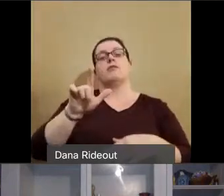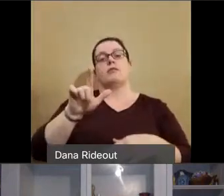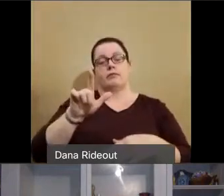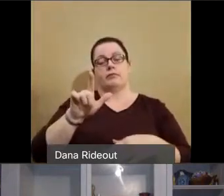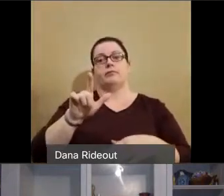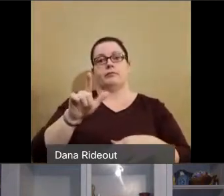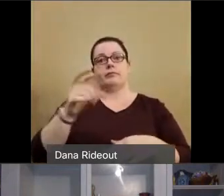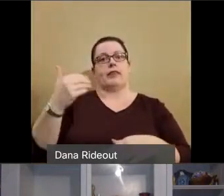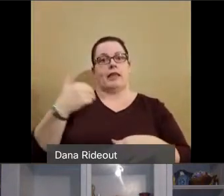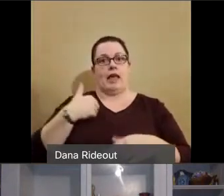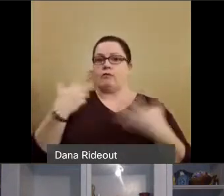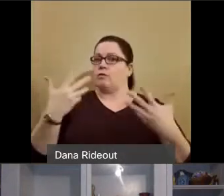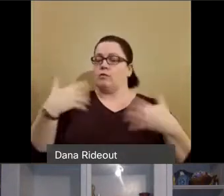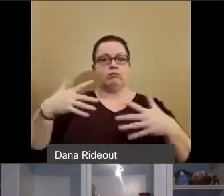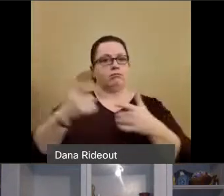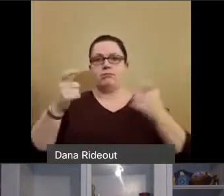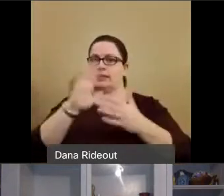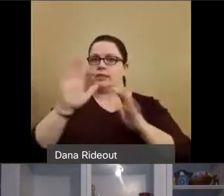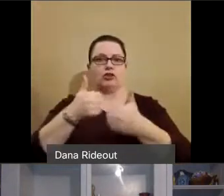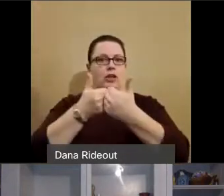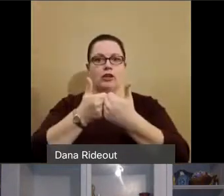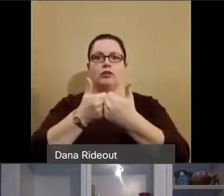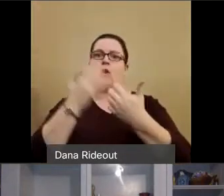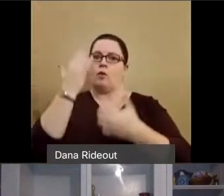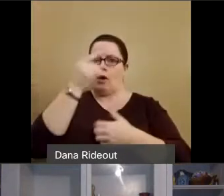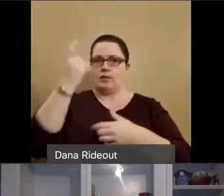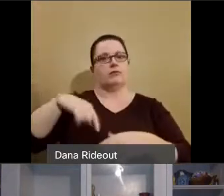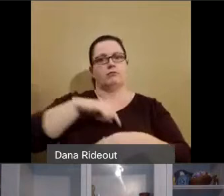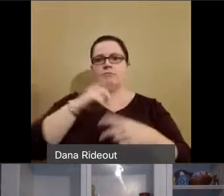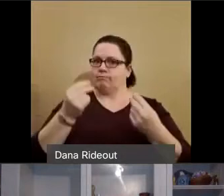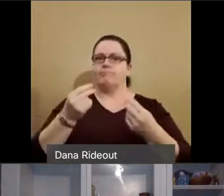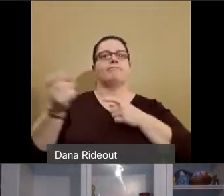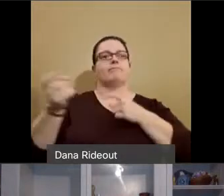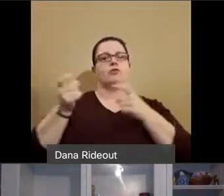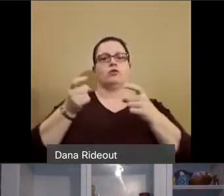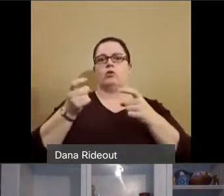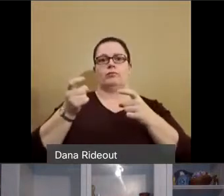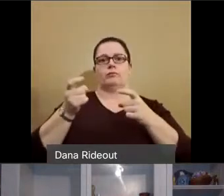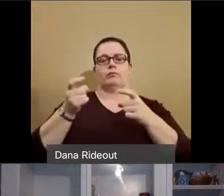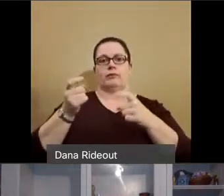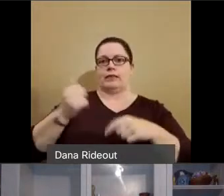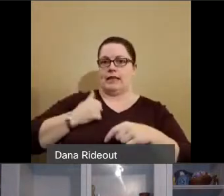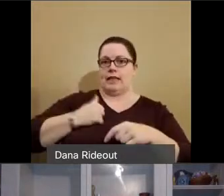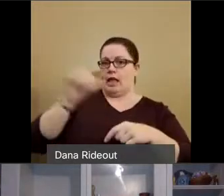Court challenge to the fact that we are controlling entry to other Canadians into our province,